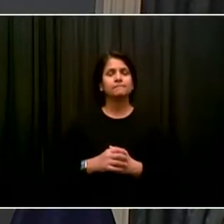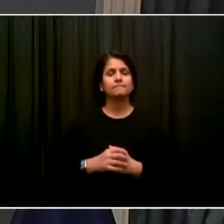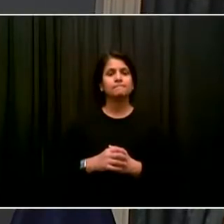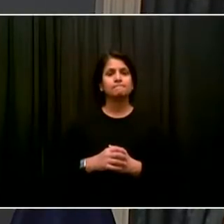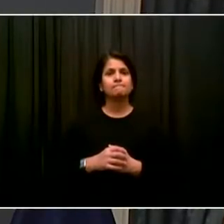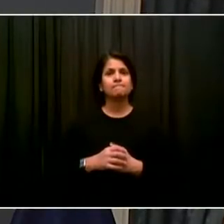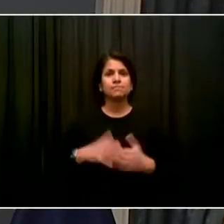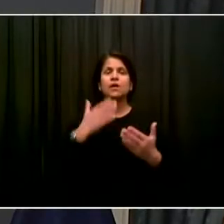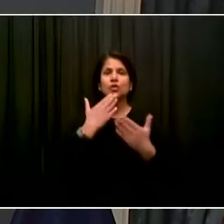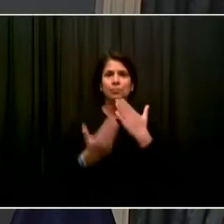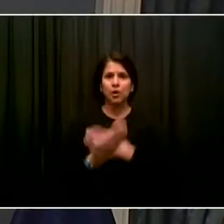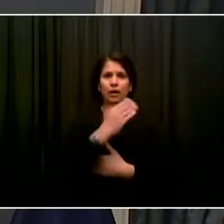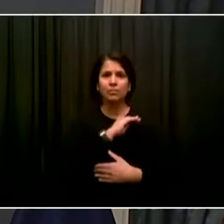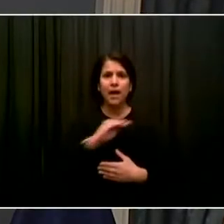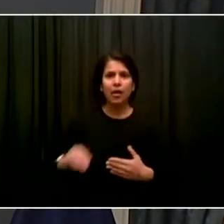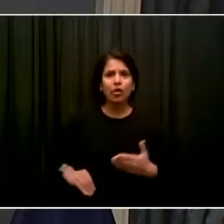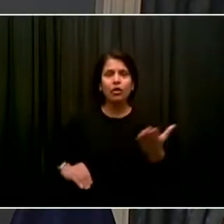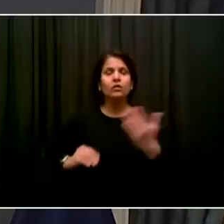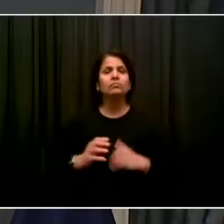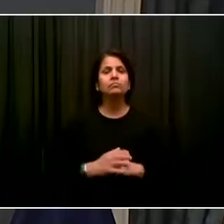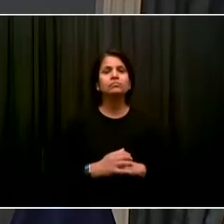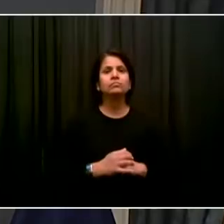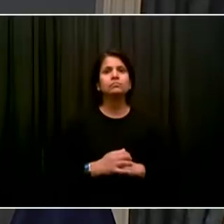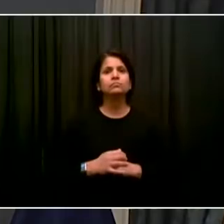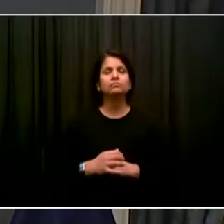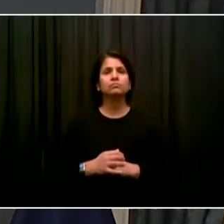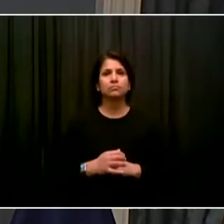POPULATION, D ANWE WANT TO BE CLEAR WITH THAT.